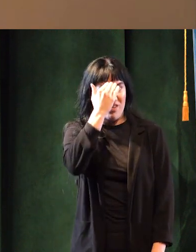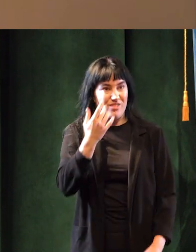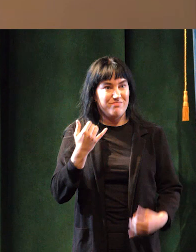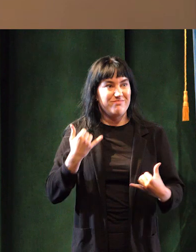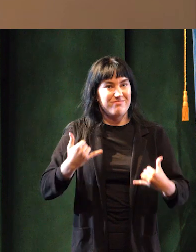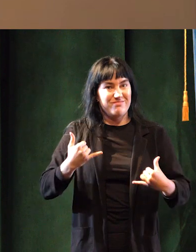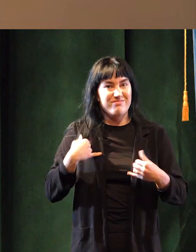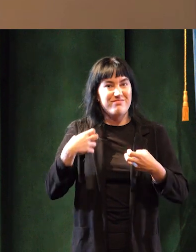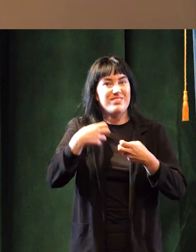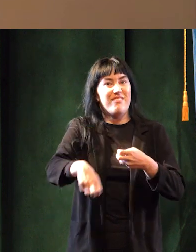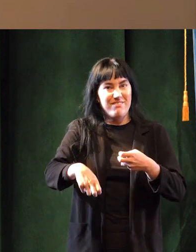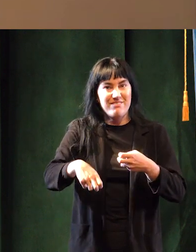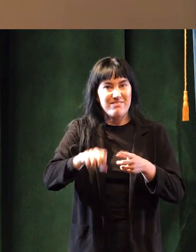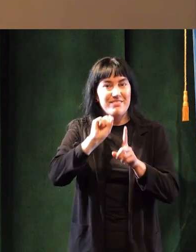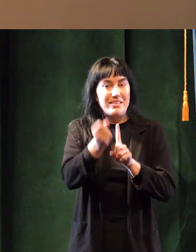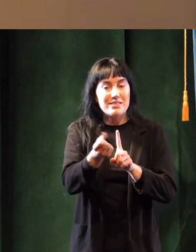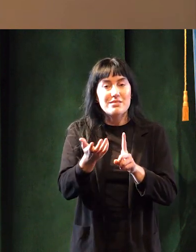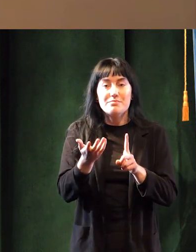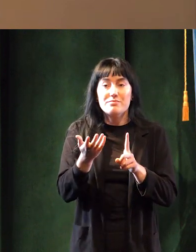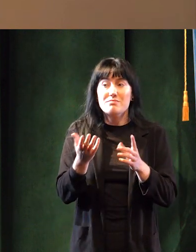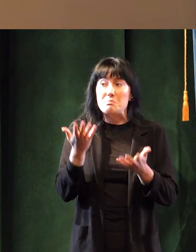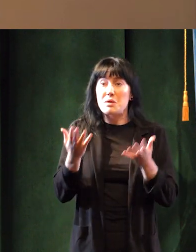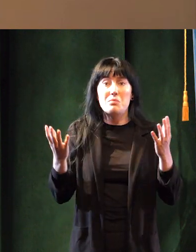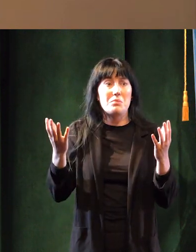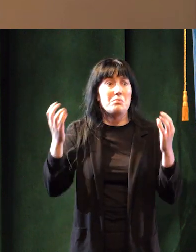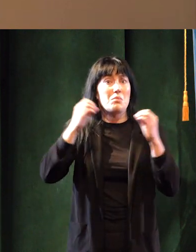are truly difficult times perhaps more difficult than most of us have ever